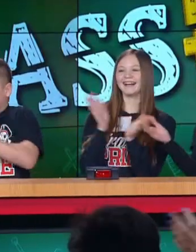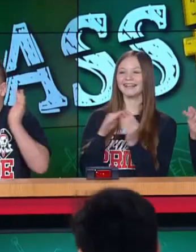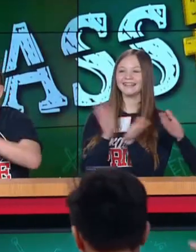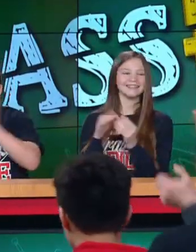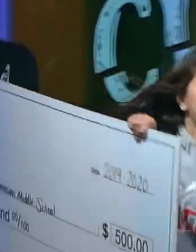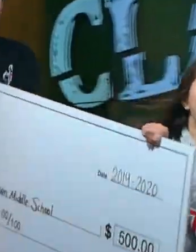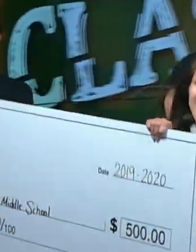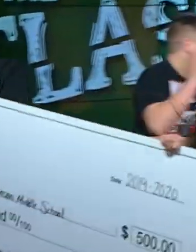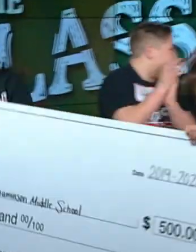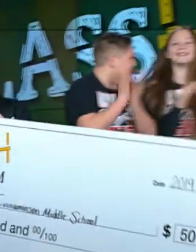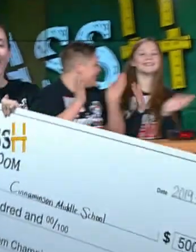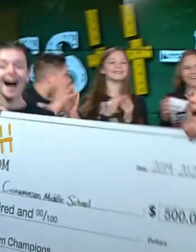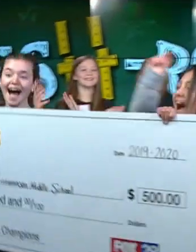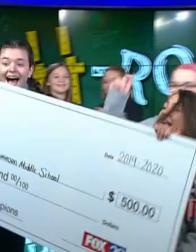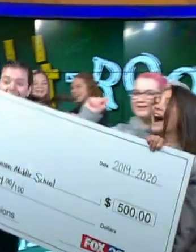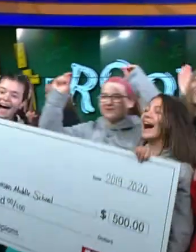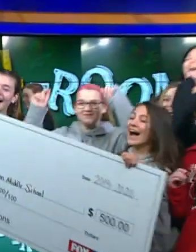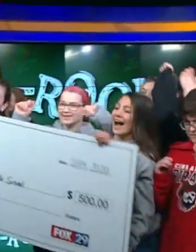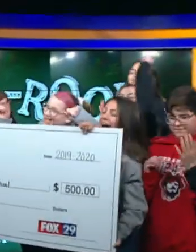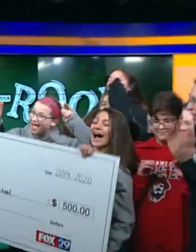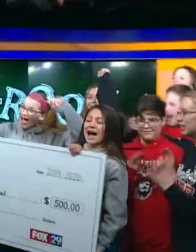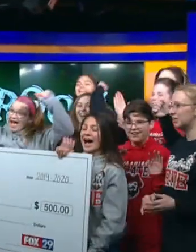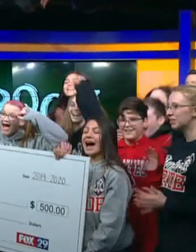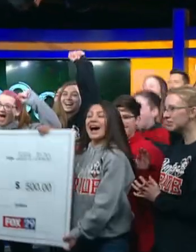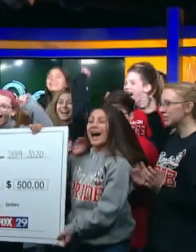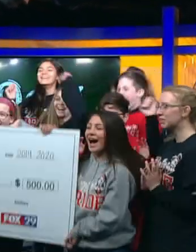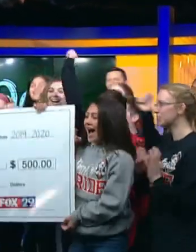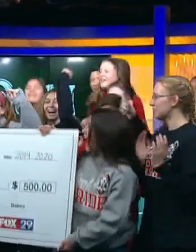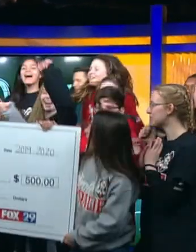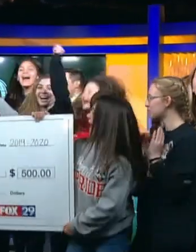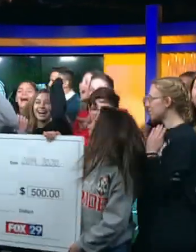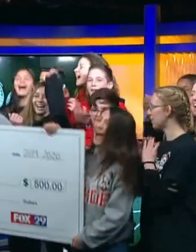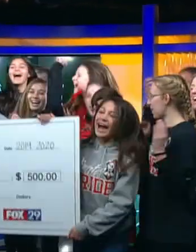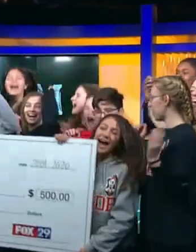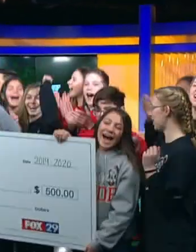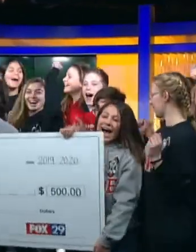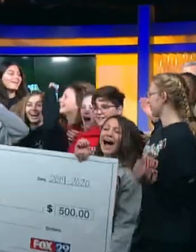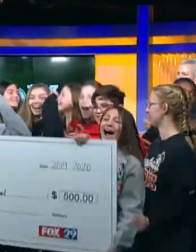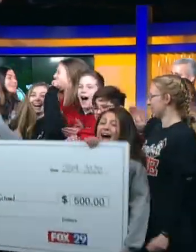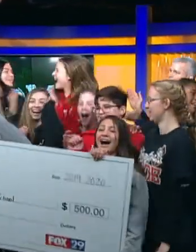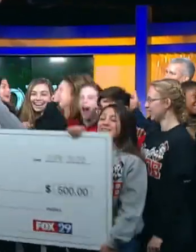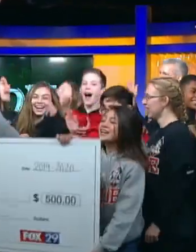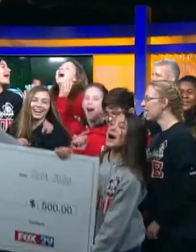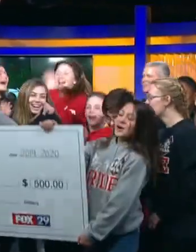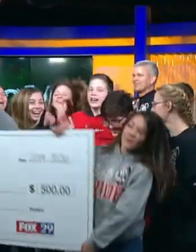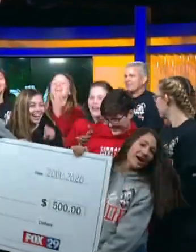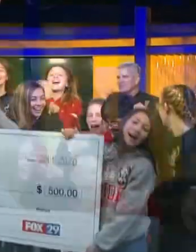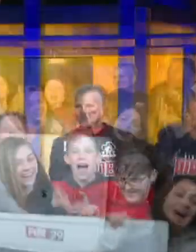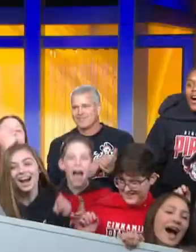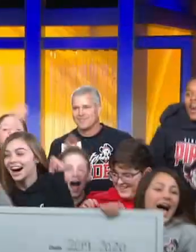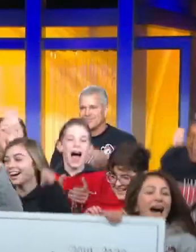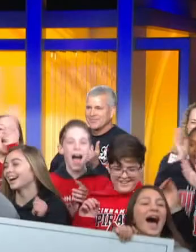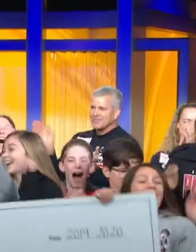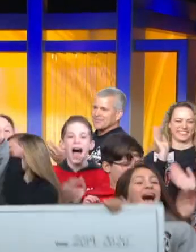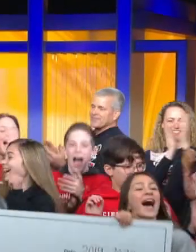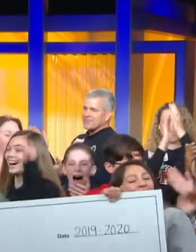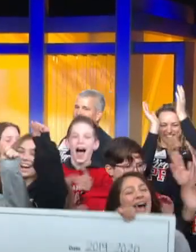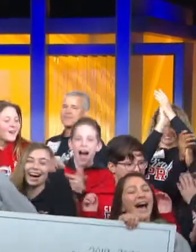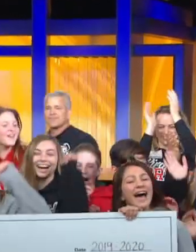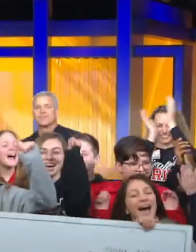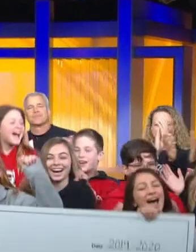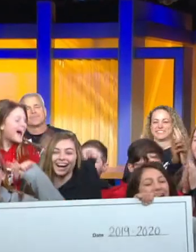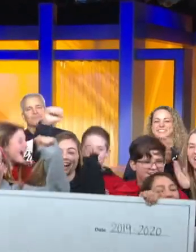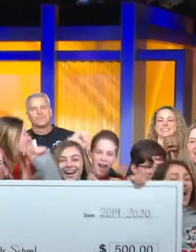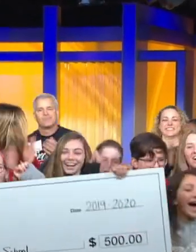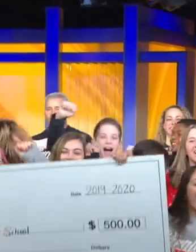PROFESSIONAL. >> PROFESSOR IS THE ANSWER. COULD NOT GET IT DONE, STUDENTS